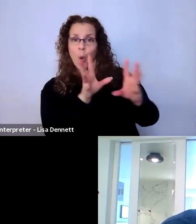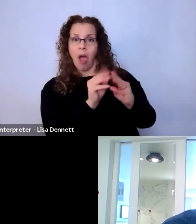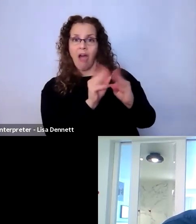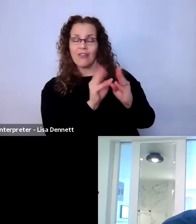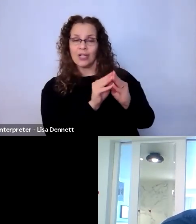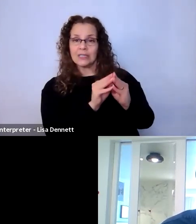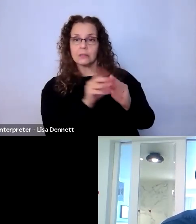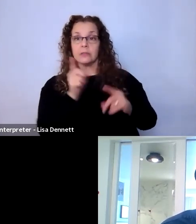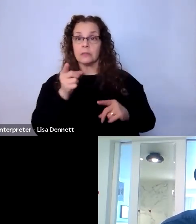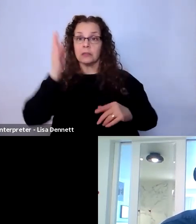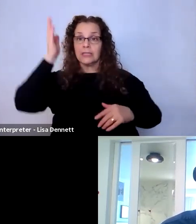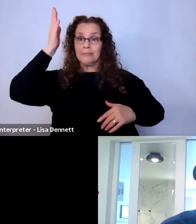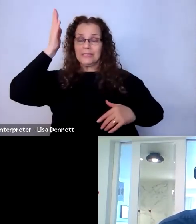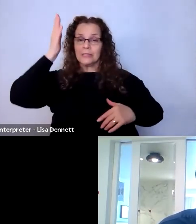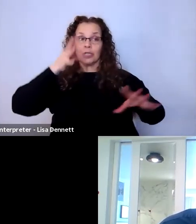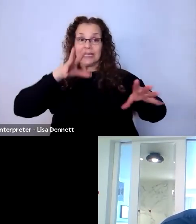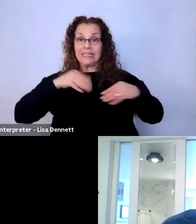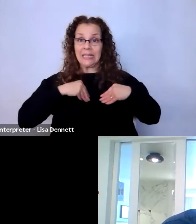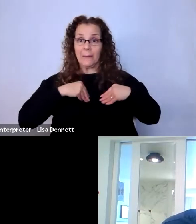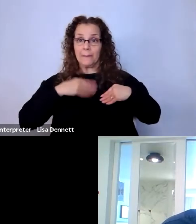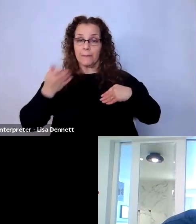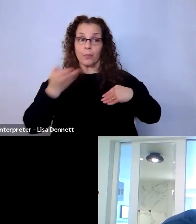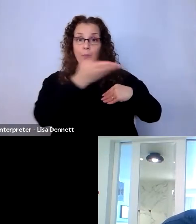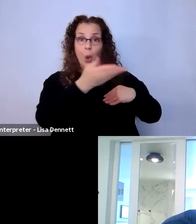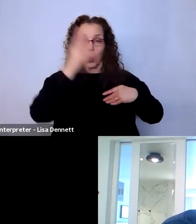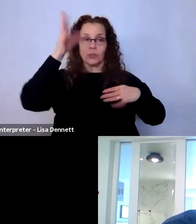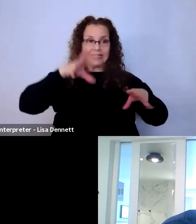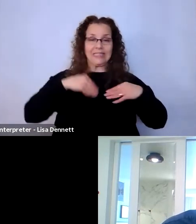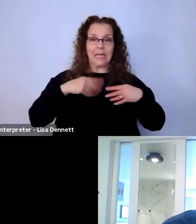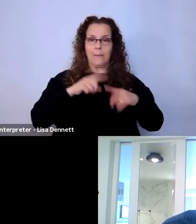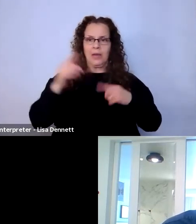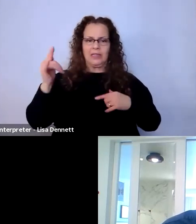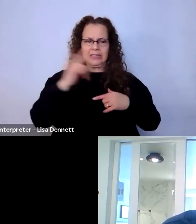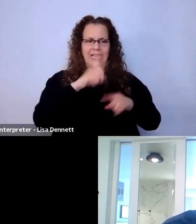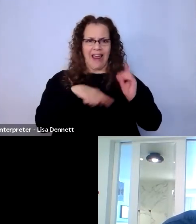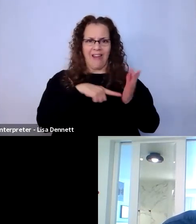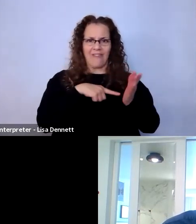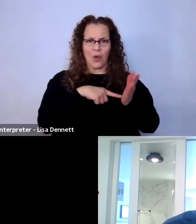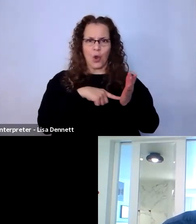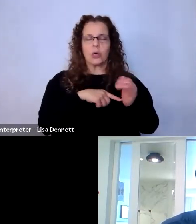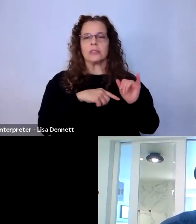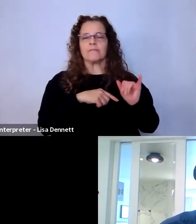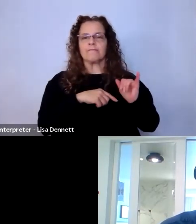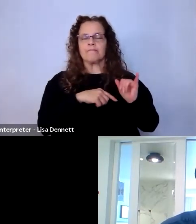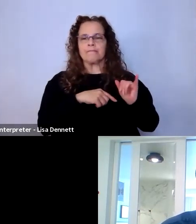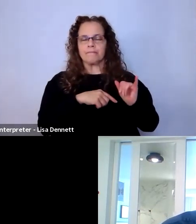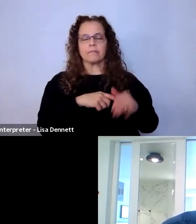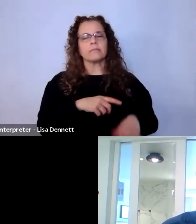we will help them do that not and not only does it allow that conversation to happen at a mainstream tech event.